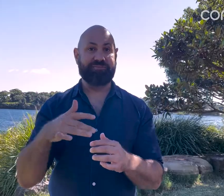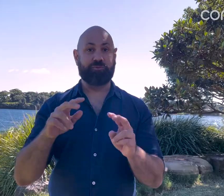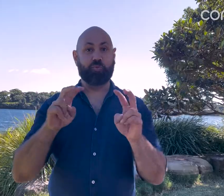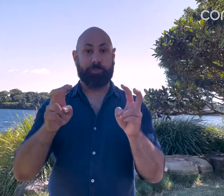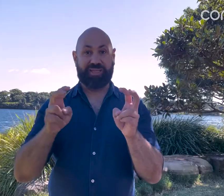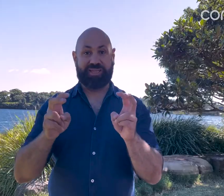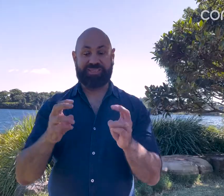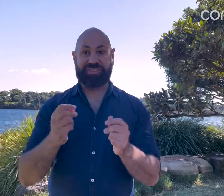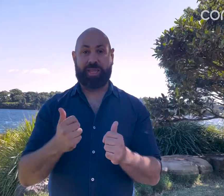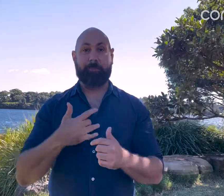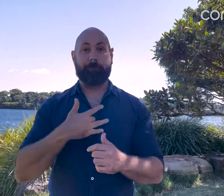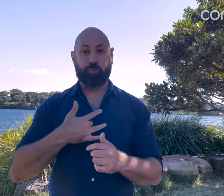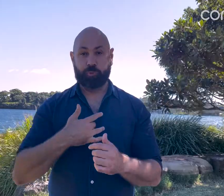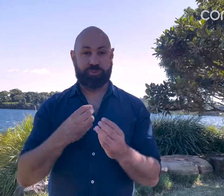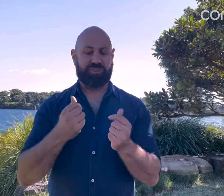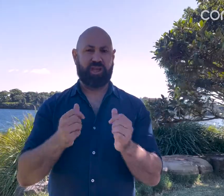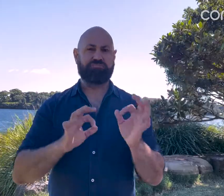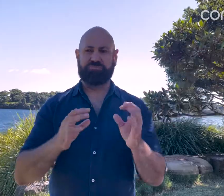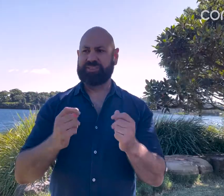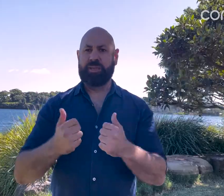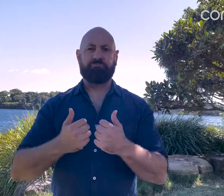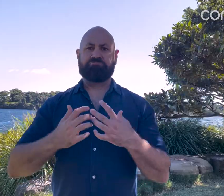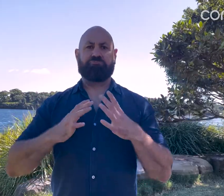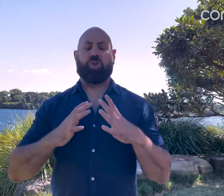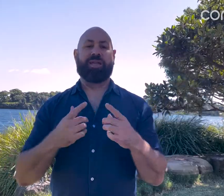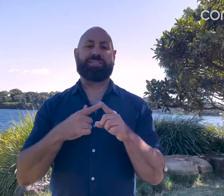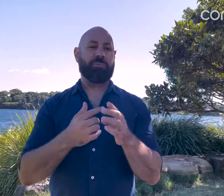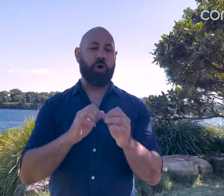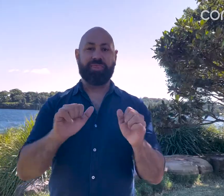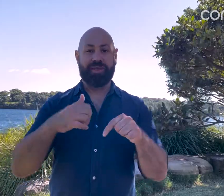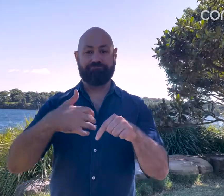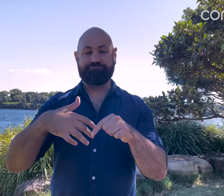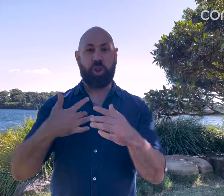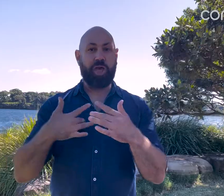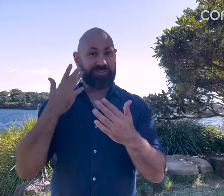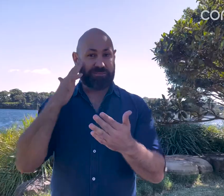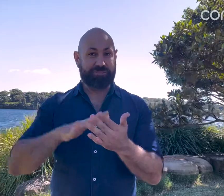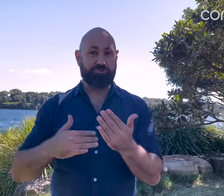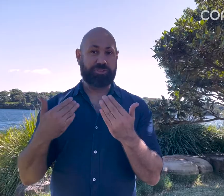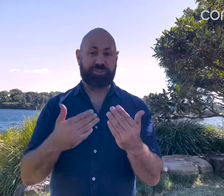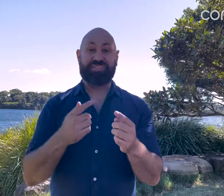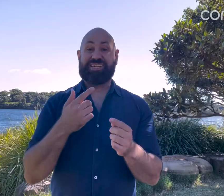about their life and experience to learn more from each other.